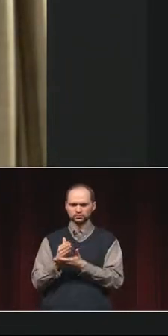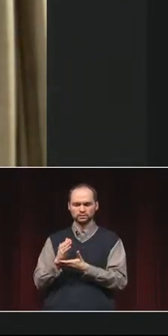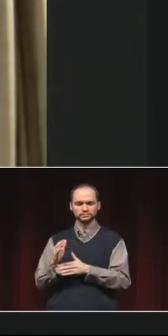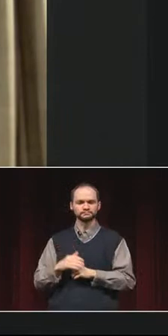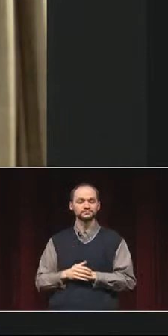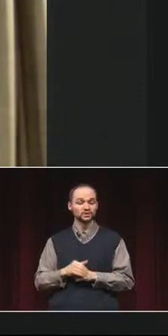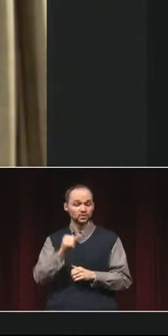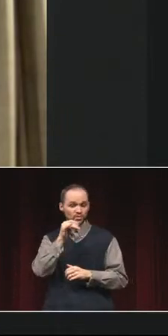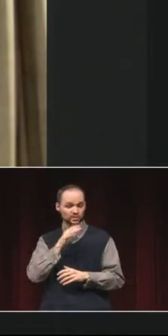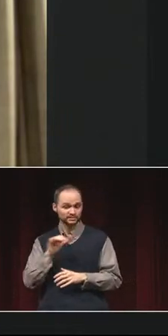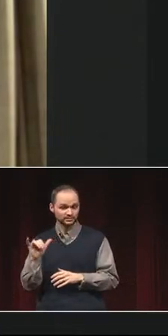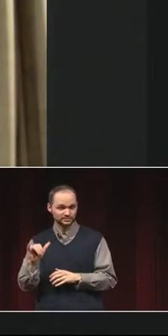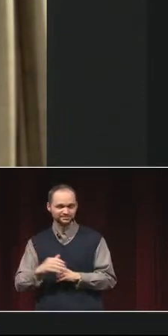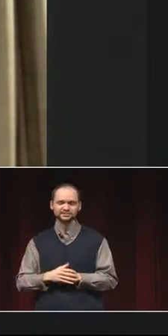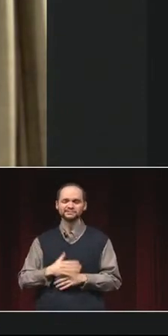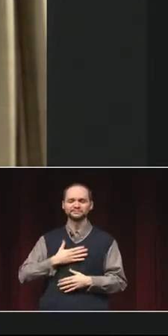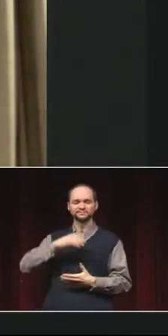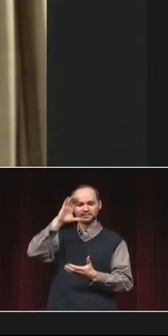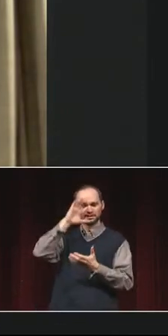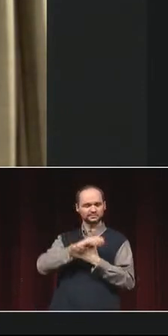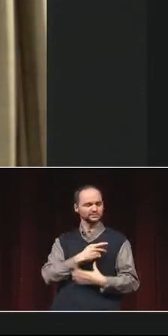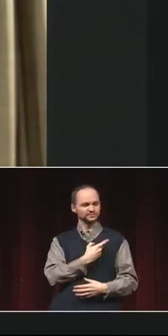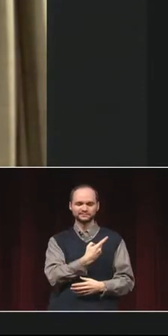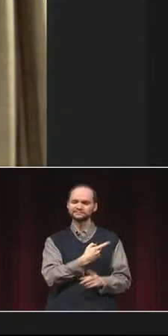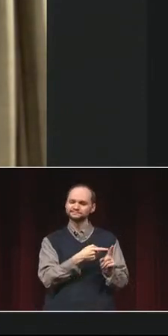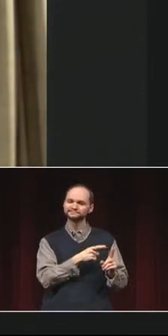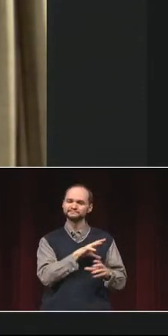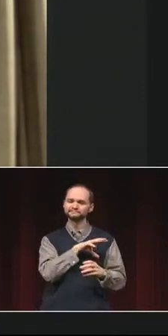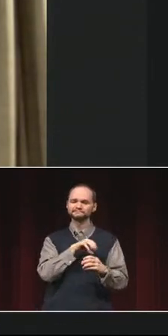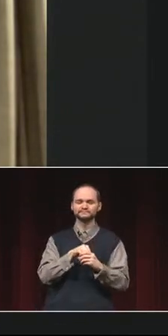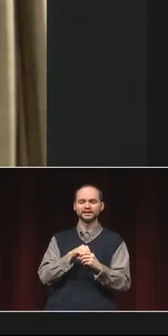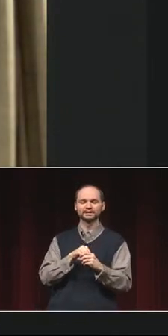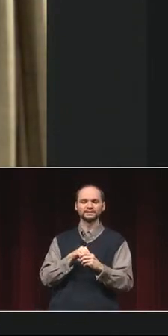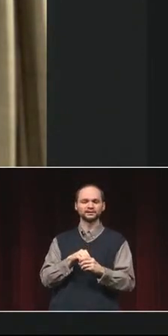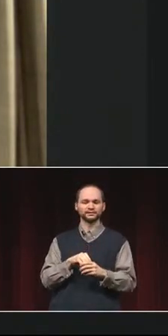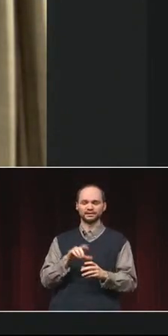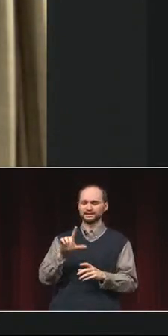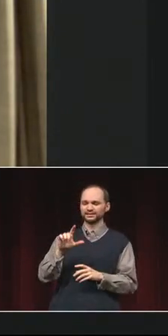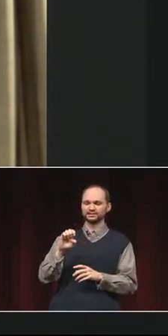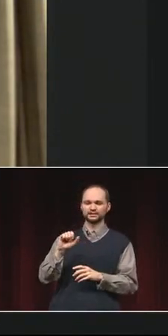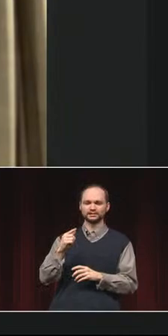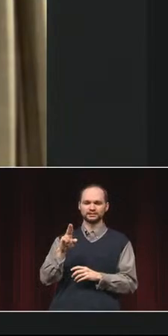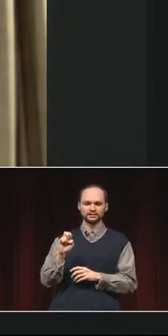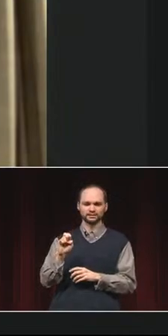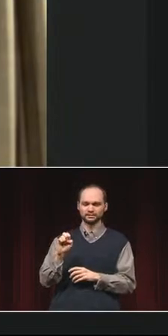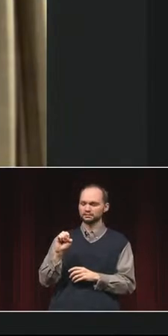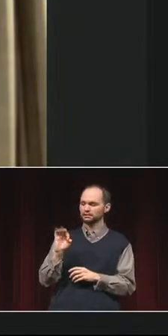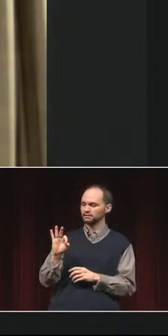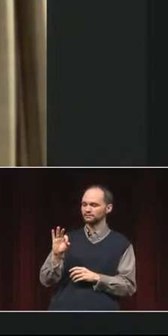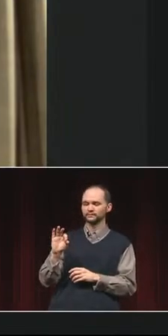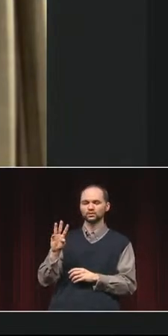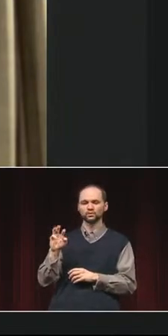Raymond, have also been members of the League of Women Voters since the 1940s.